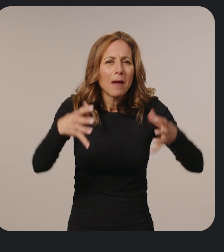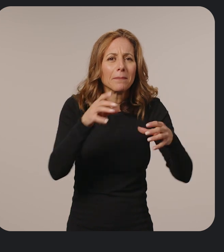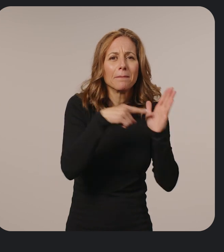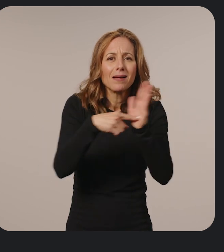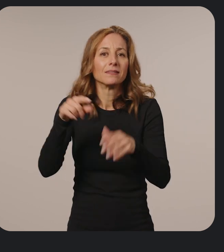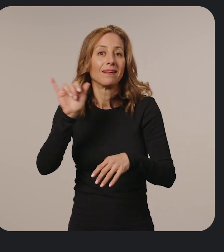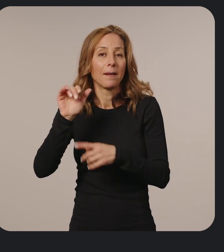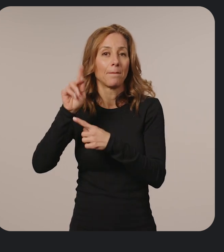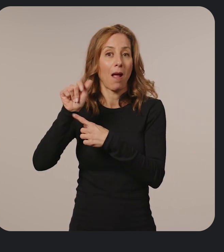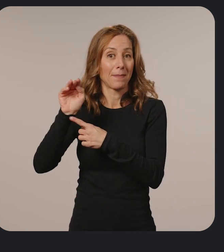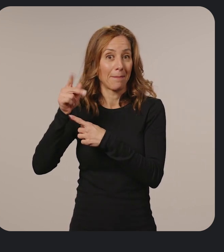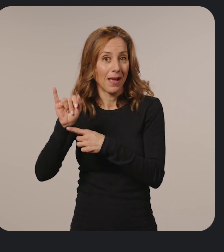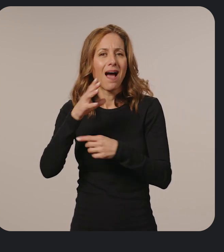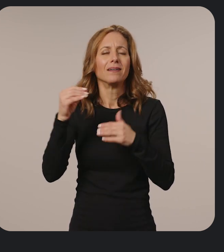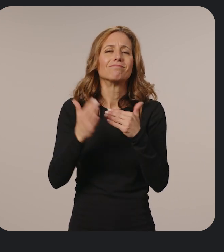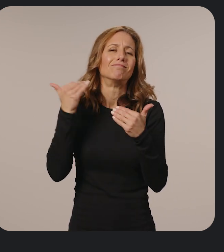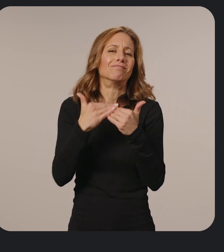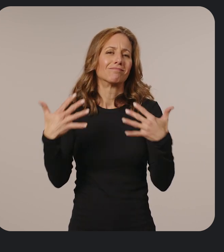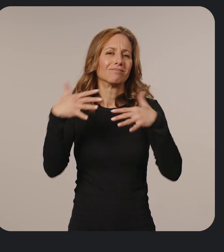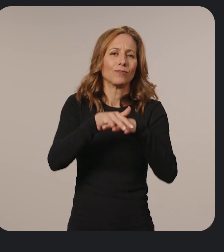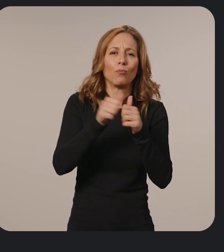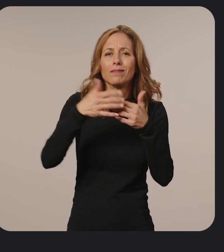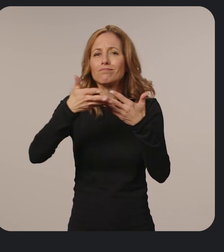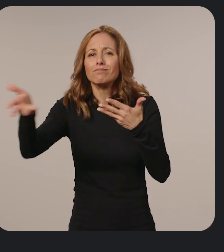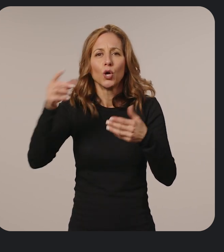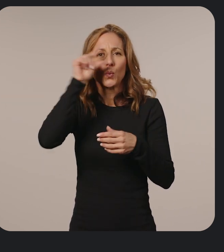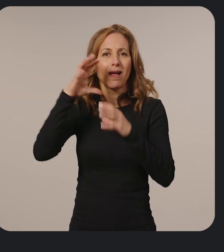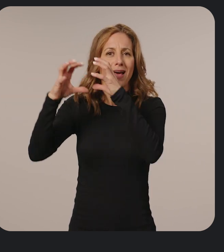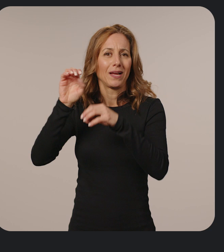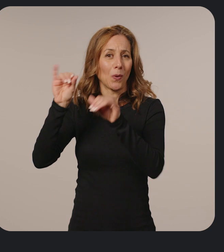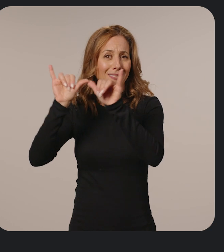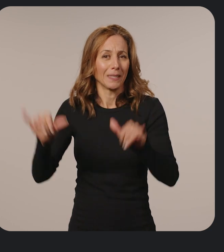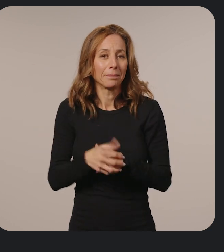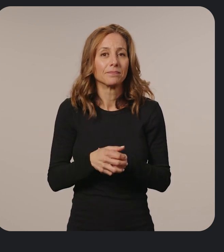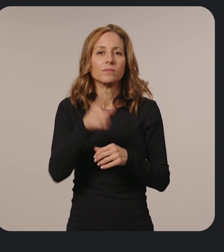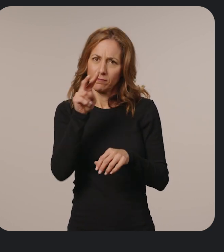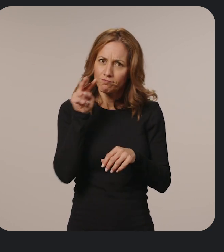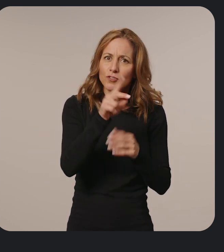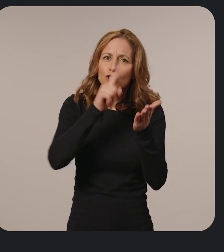with the rest of the Google Cloud ecosystem. So be sure to check them out when you're ready to go to production. And with that, I'll hand it over to Laurence.